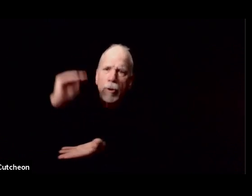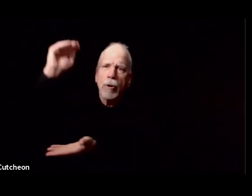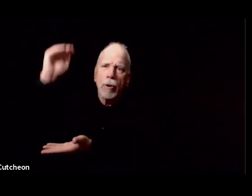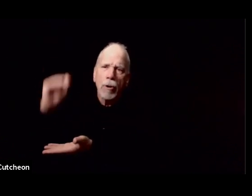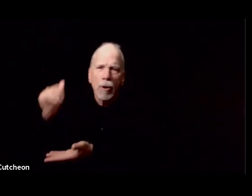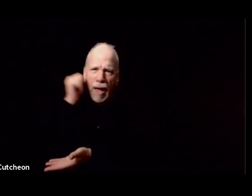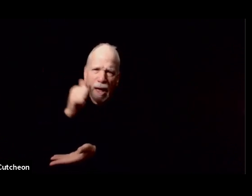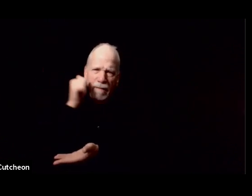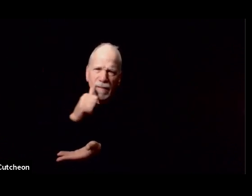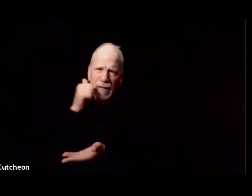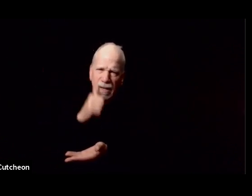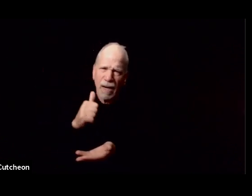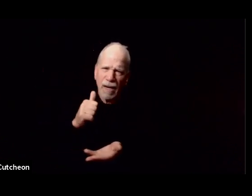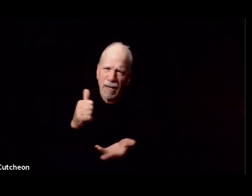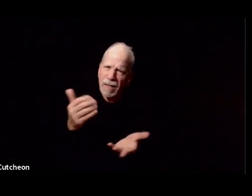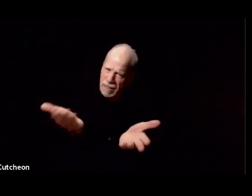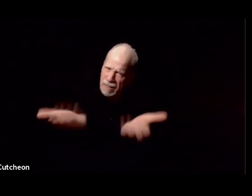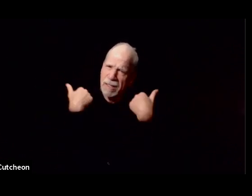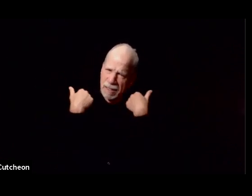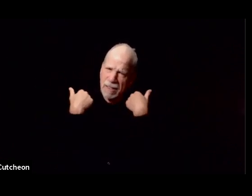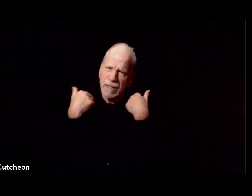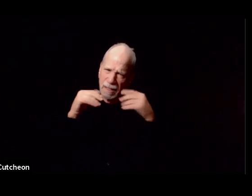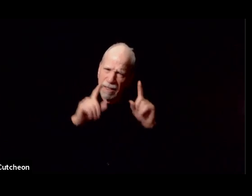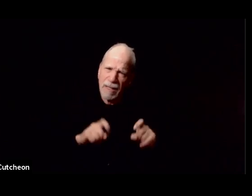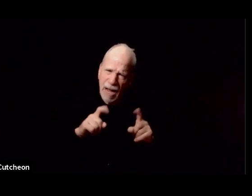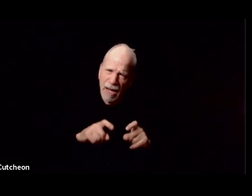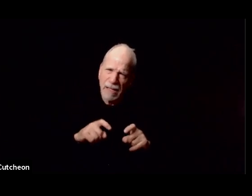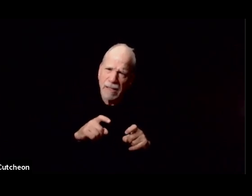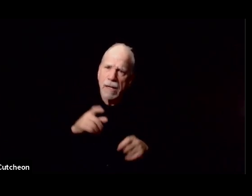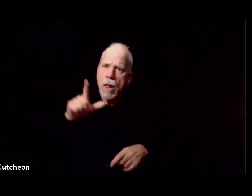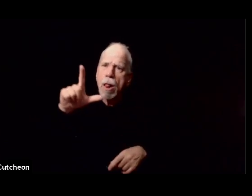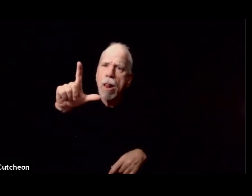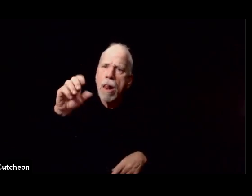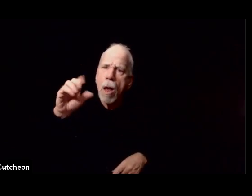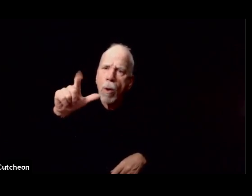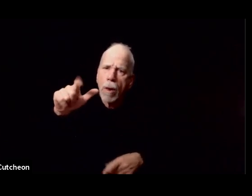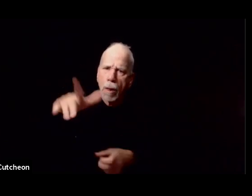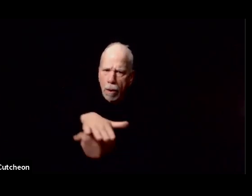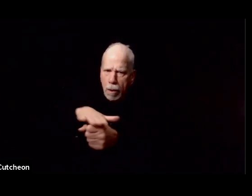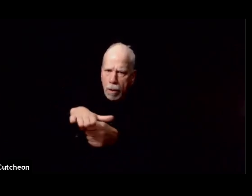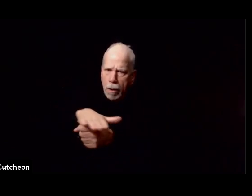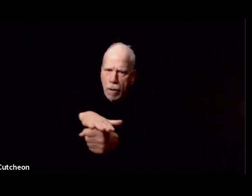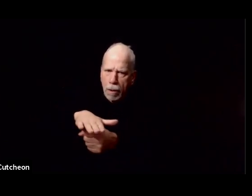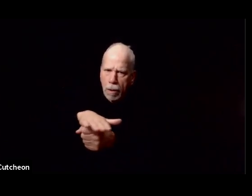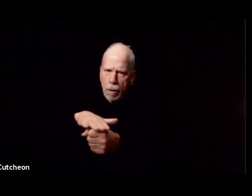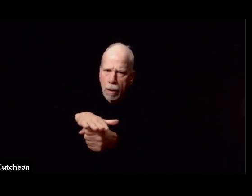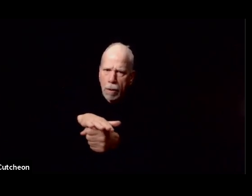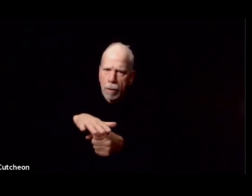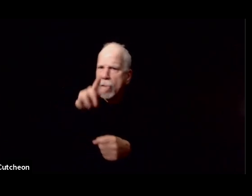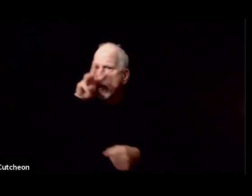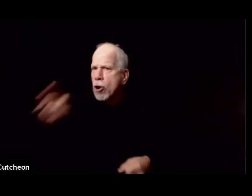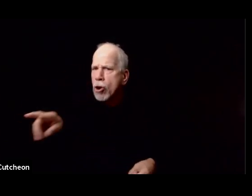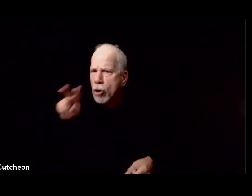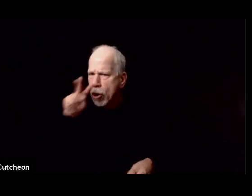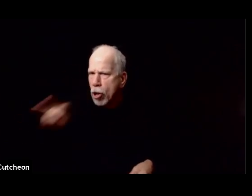your question of billing, that does continue to be a work in progress. The state has every